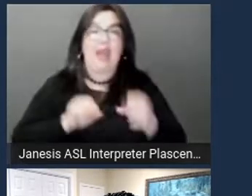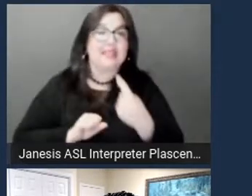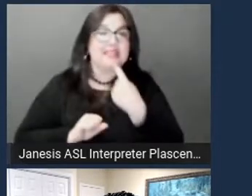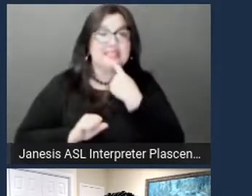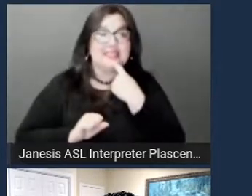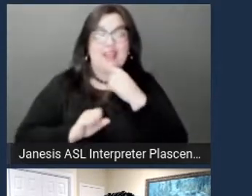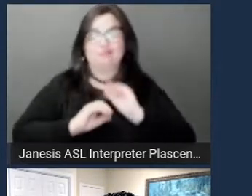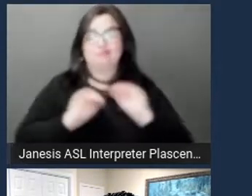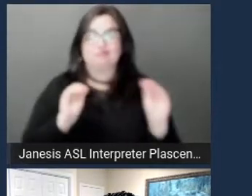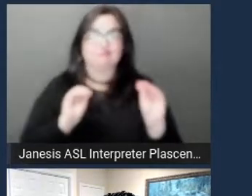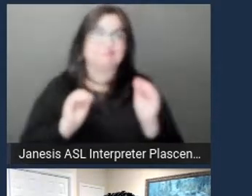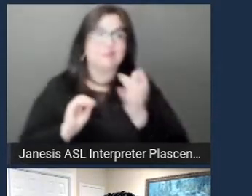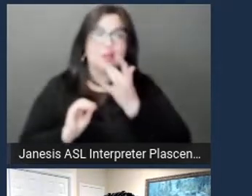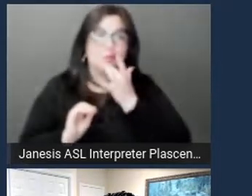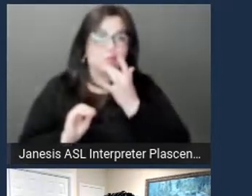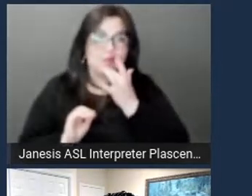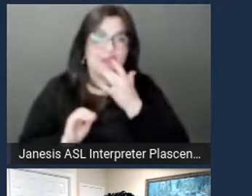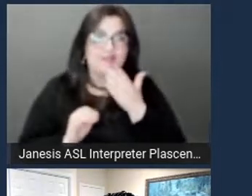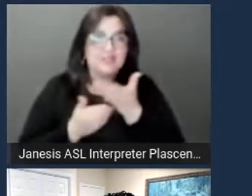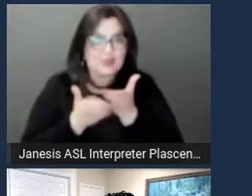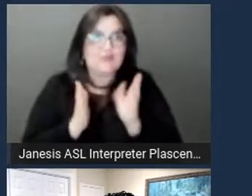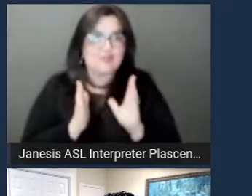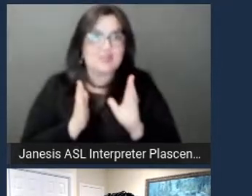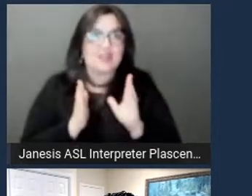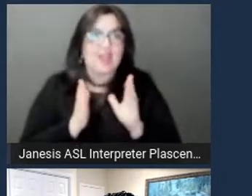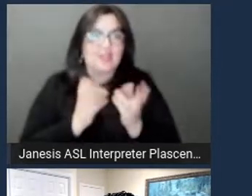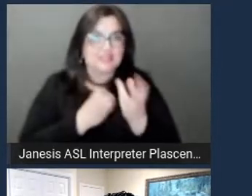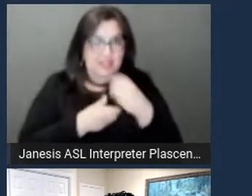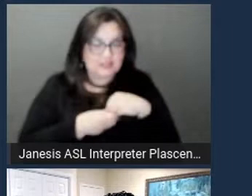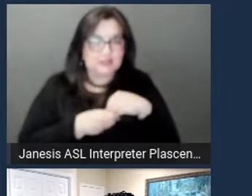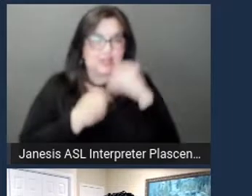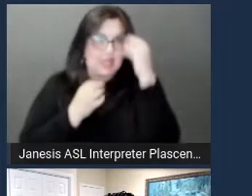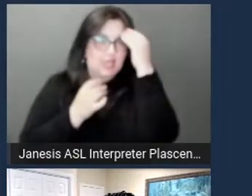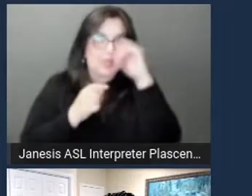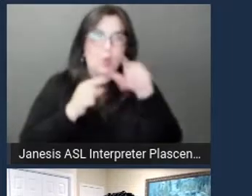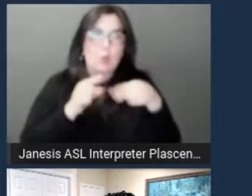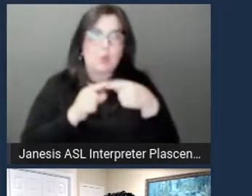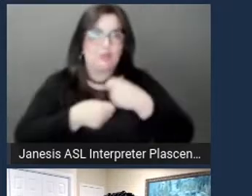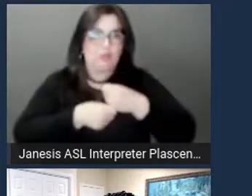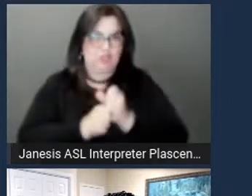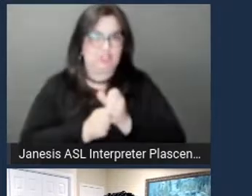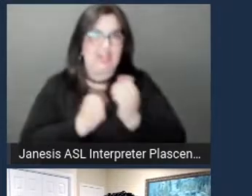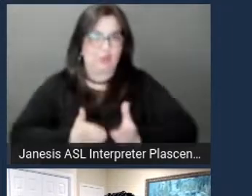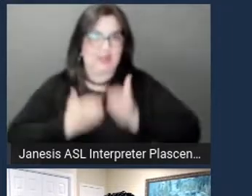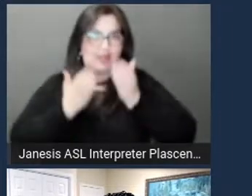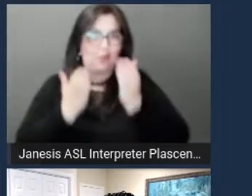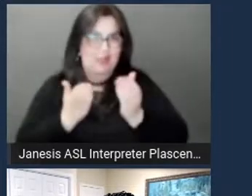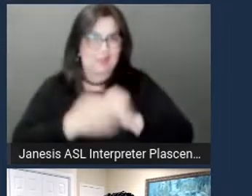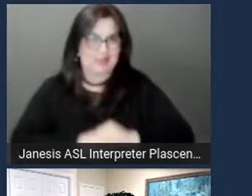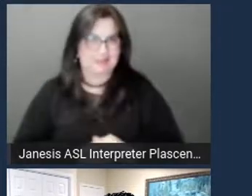So, these preferences are actually taken into consideration when we are actually generating a recommendation. For instance,